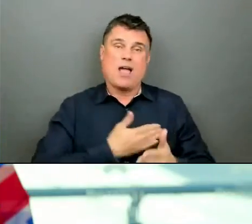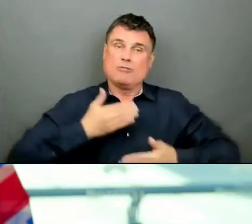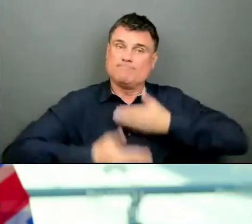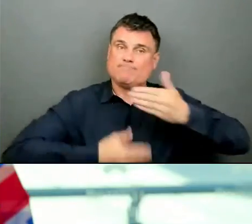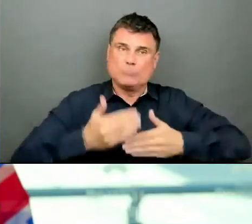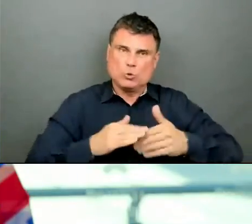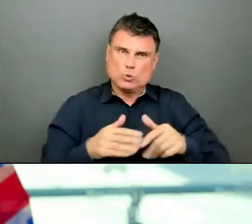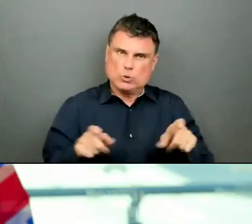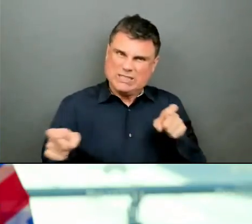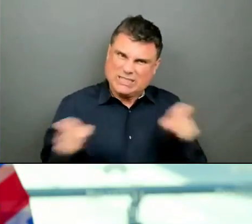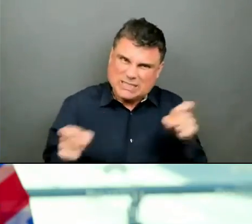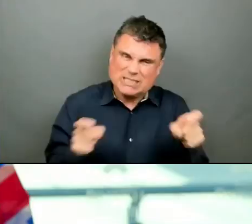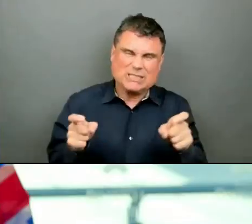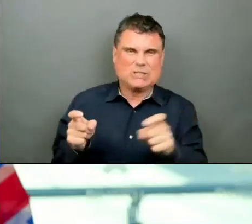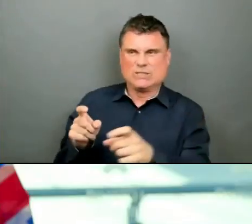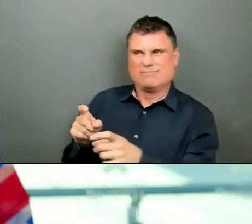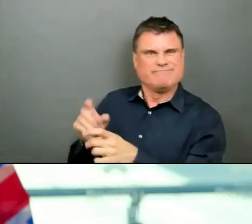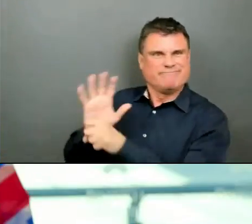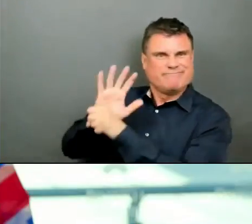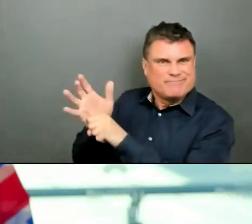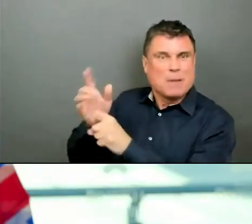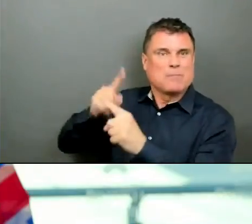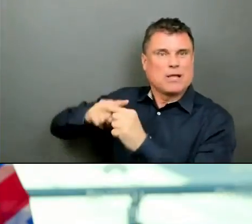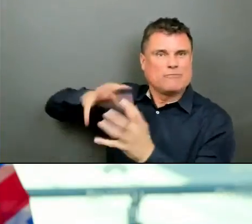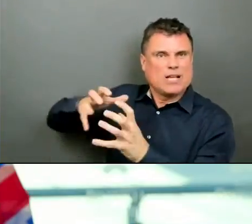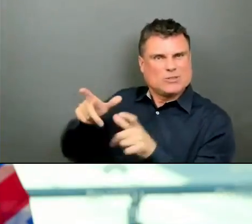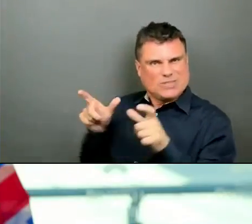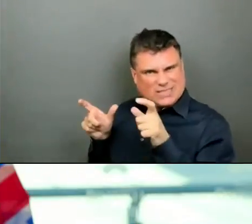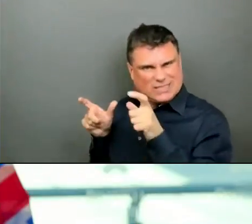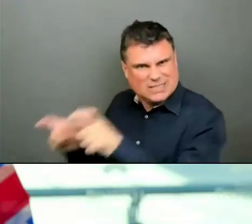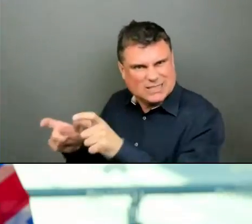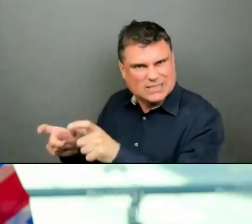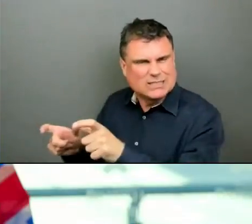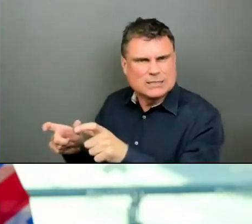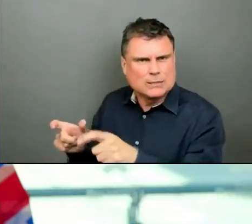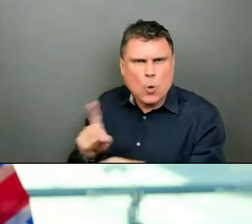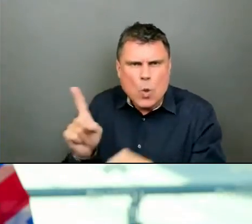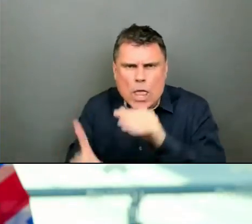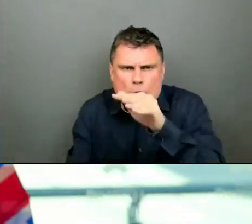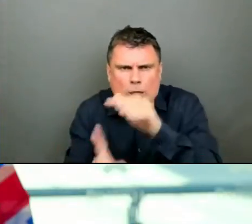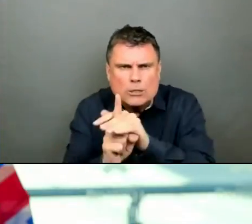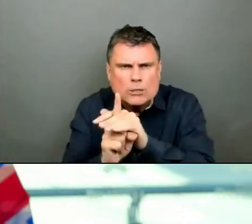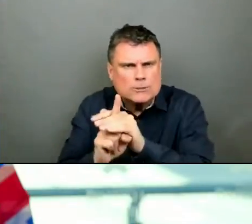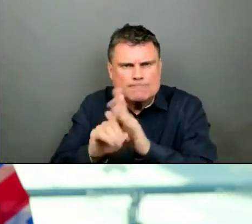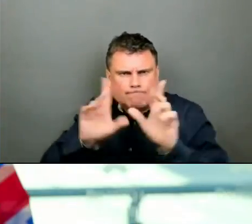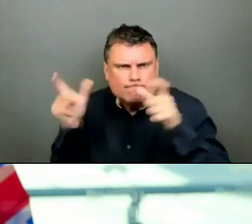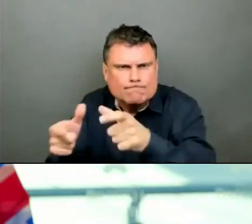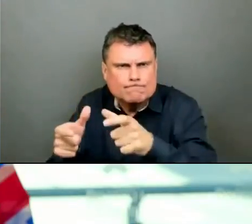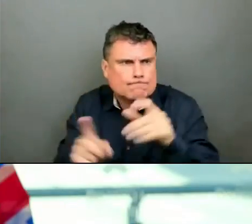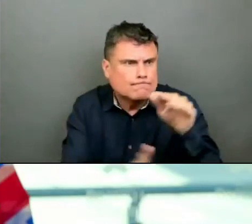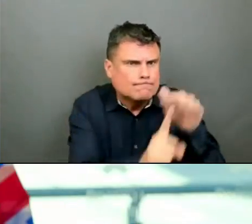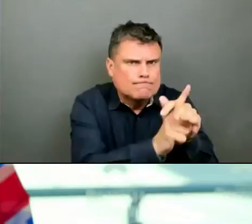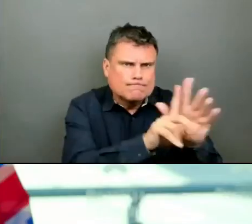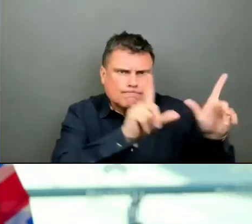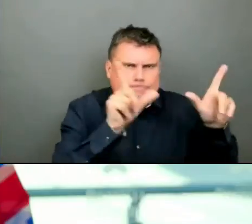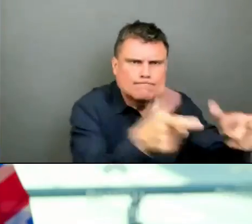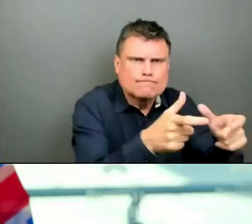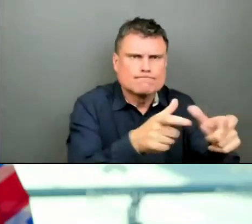targeted approach to workplaces across the province to help us make sure that we are keeping things